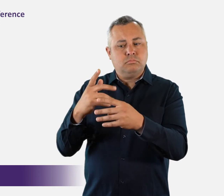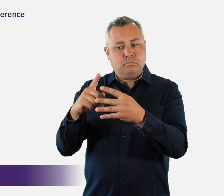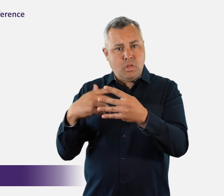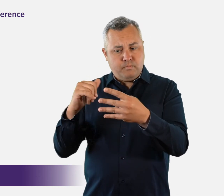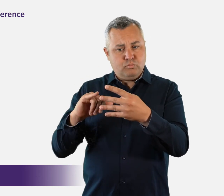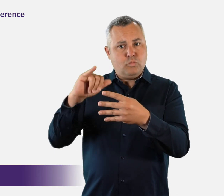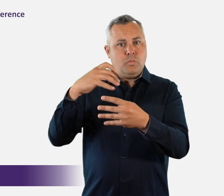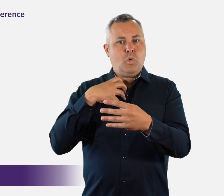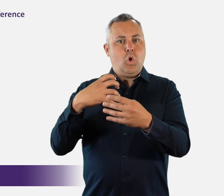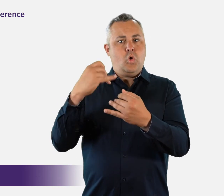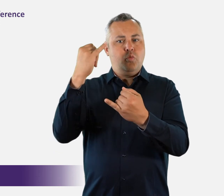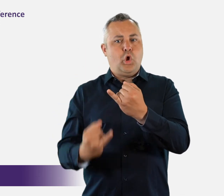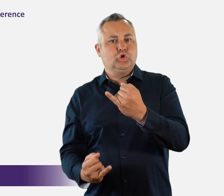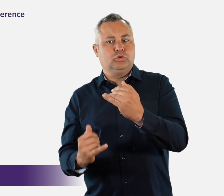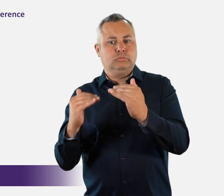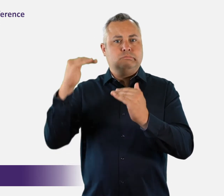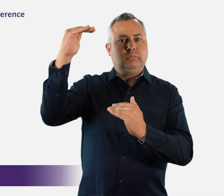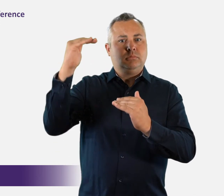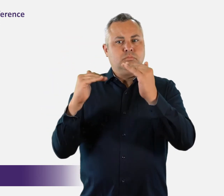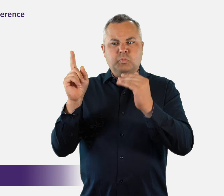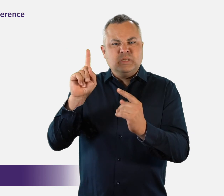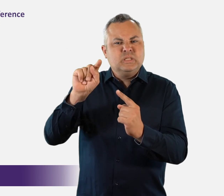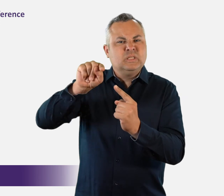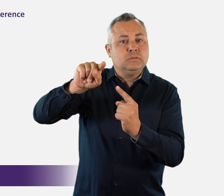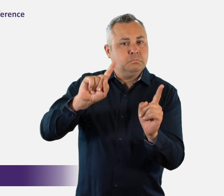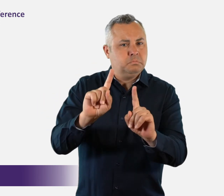more prevalent in education and learning environments?